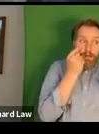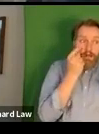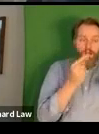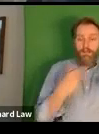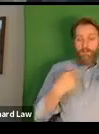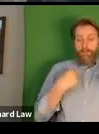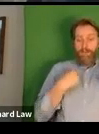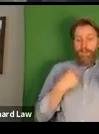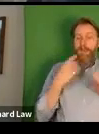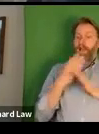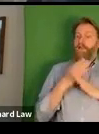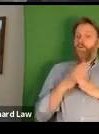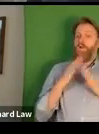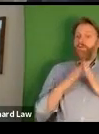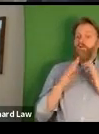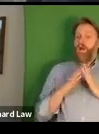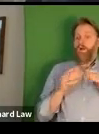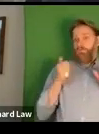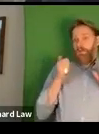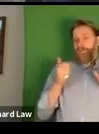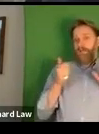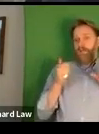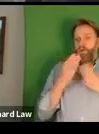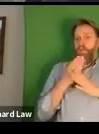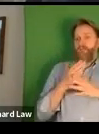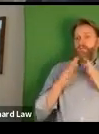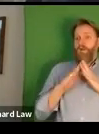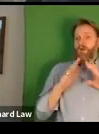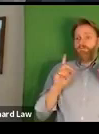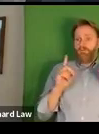can do that if you can't do that because you haven't got the equipment or